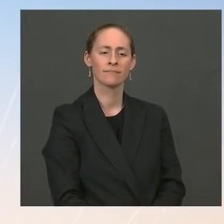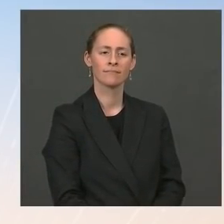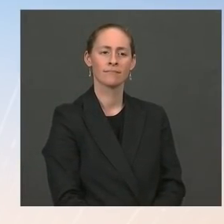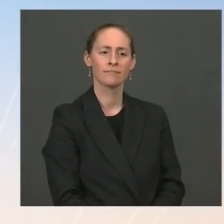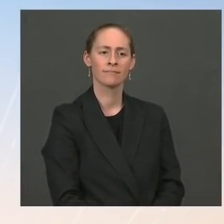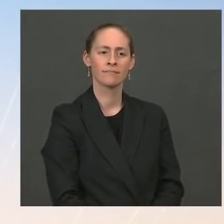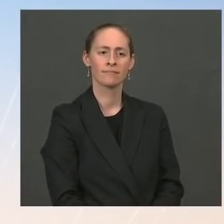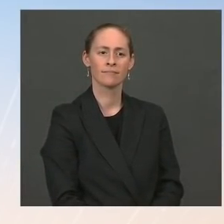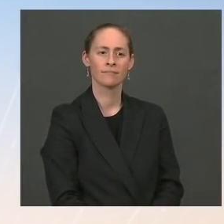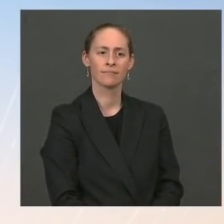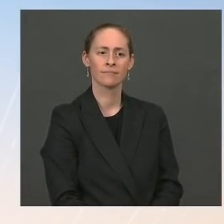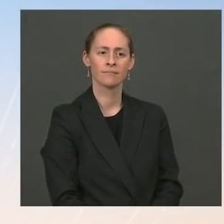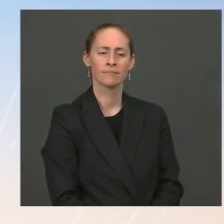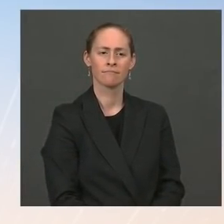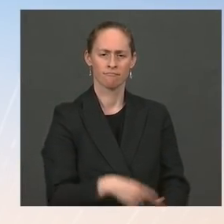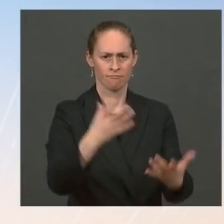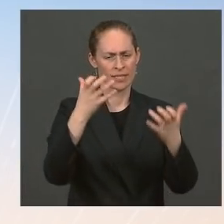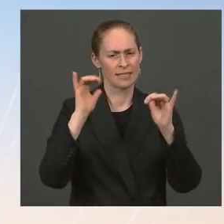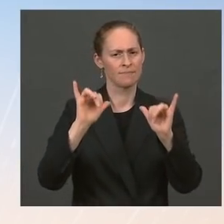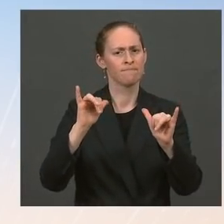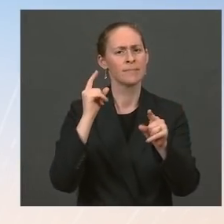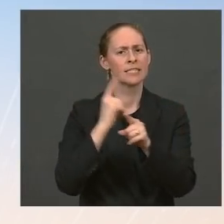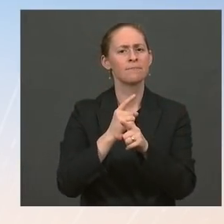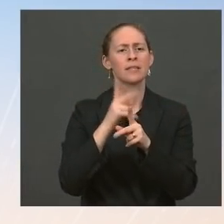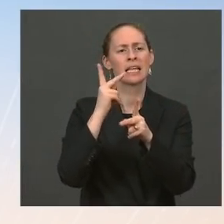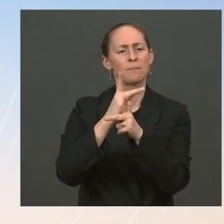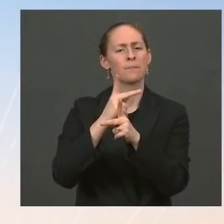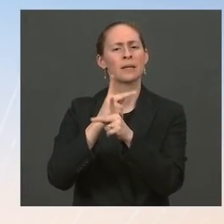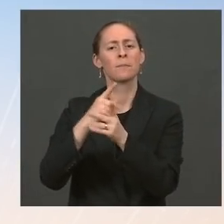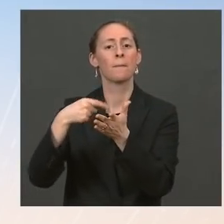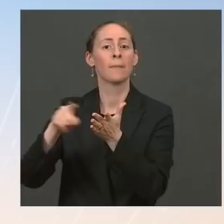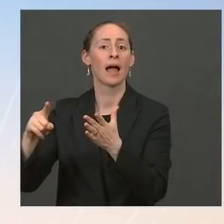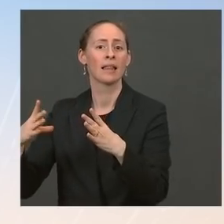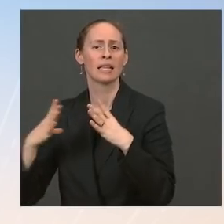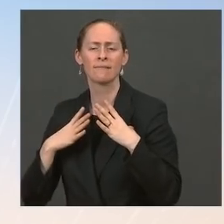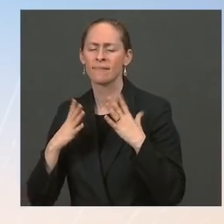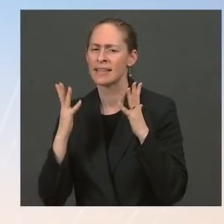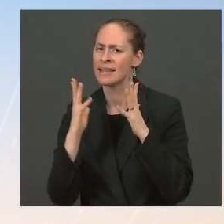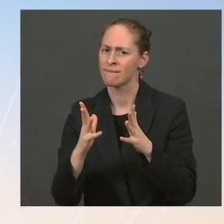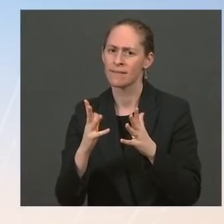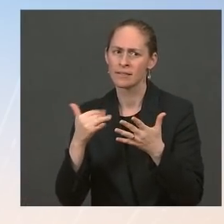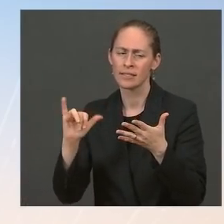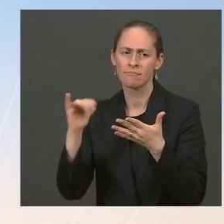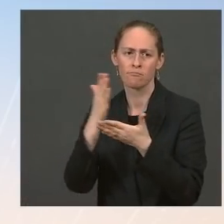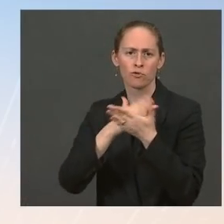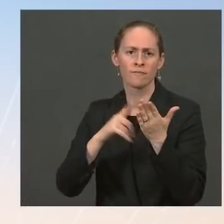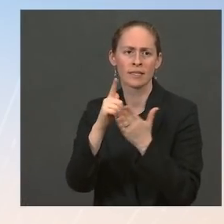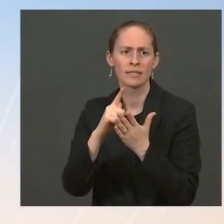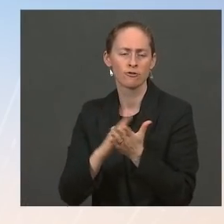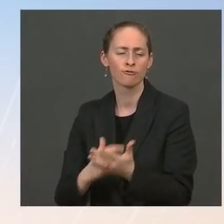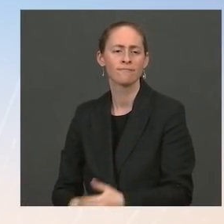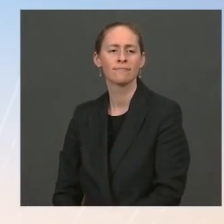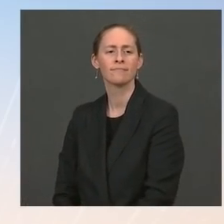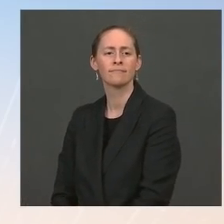and he's committed to getting it done. Go ahead. The Press: Thanks, Jen. Yesterday, oil and gas companies paid nearly $190 million